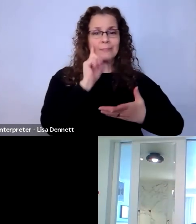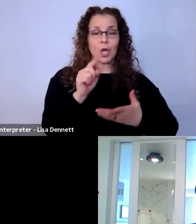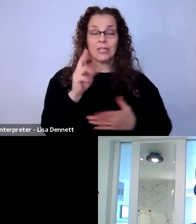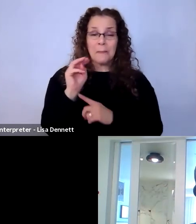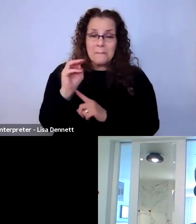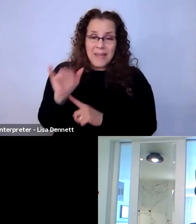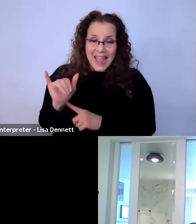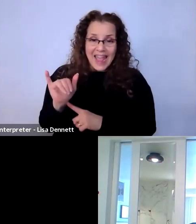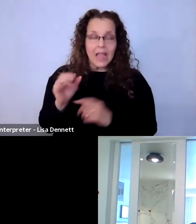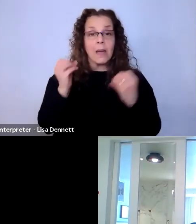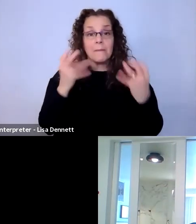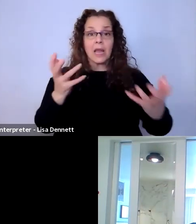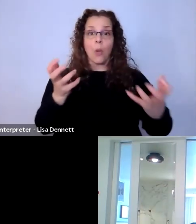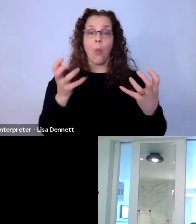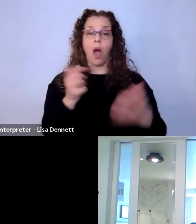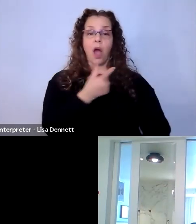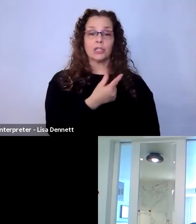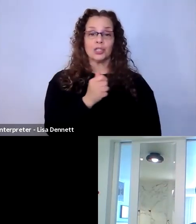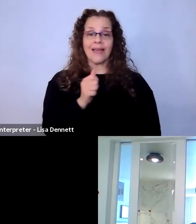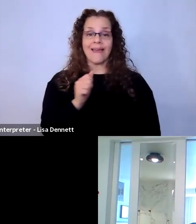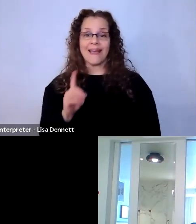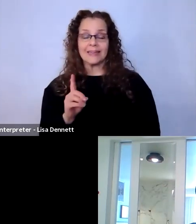wrapping up the Semester and or many faculty are off contract.